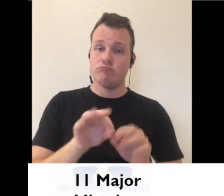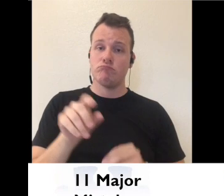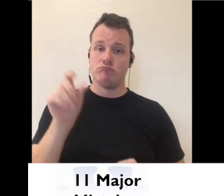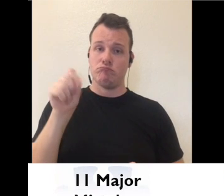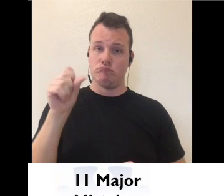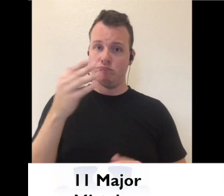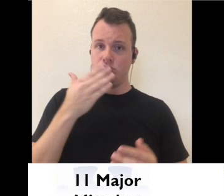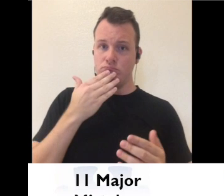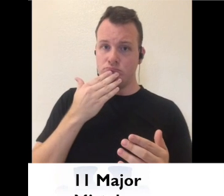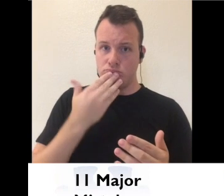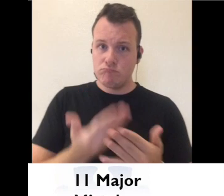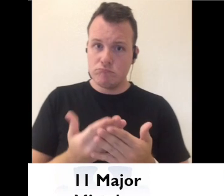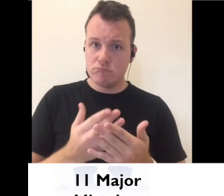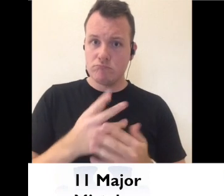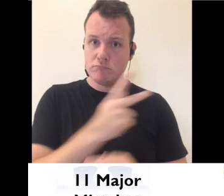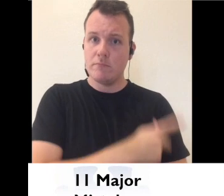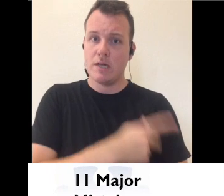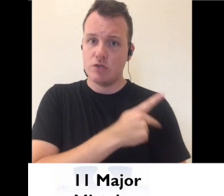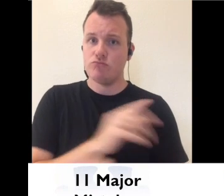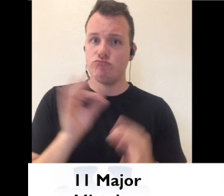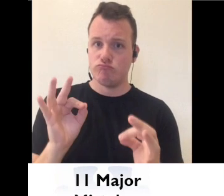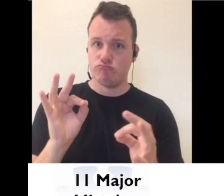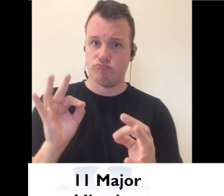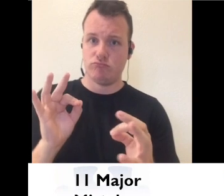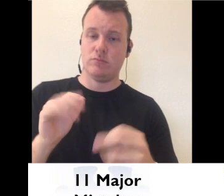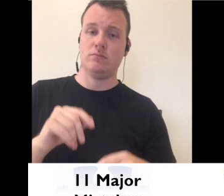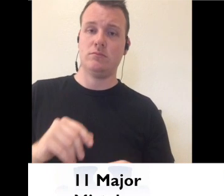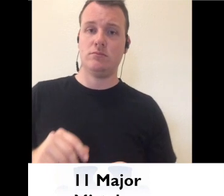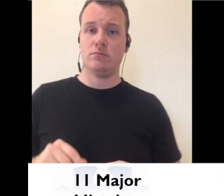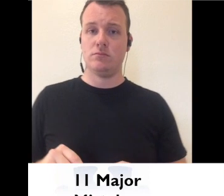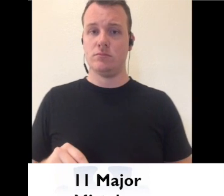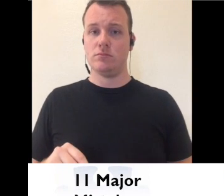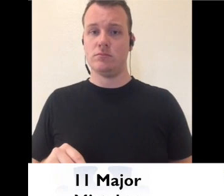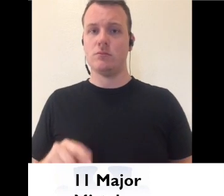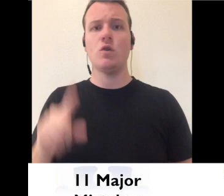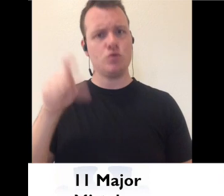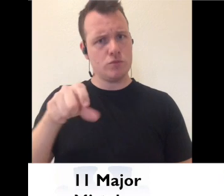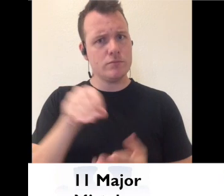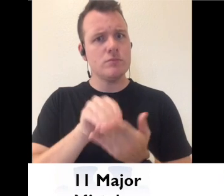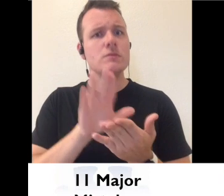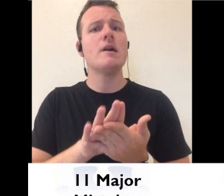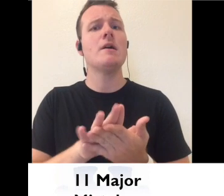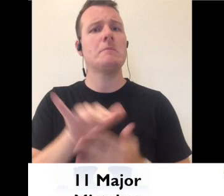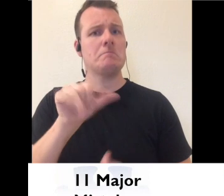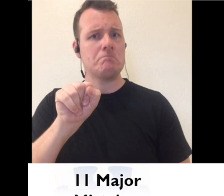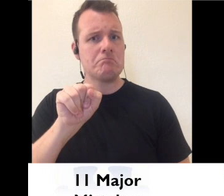very very good for your patients, and and you should say that and interact with